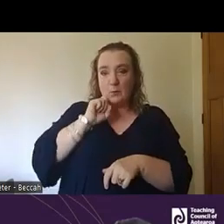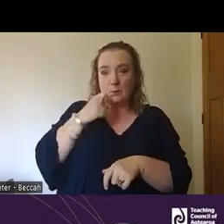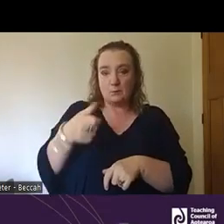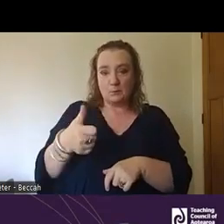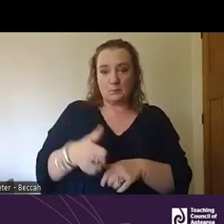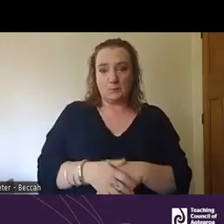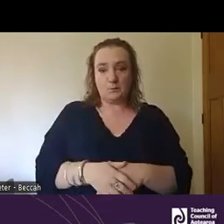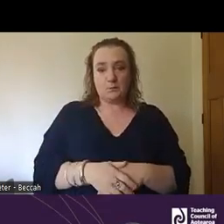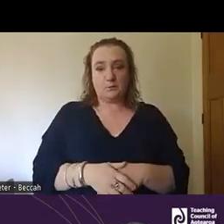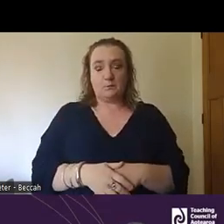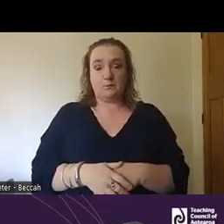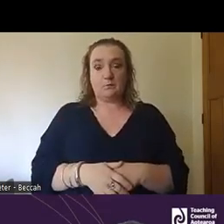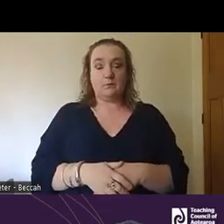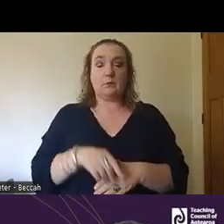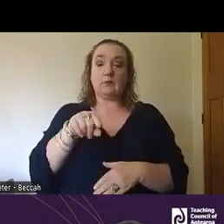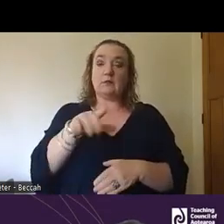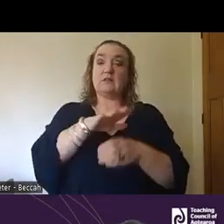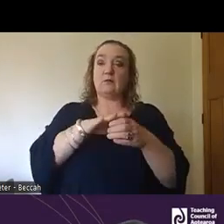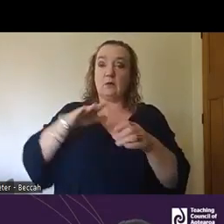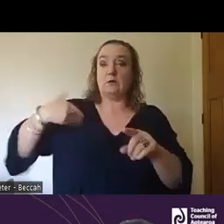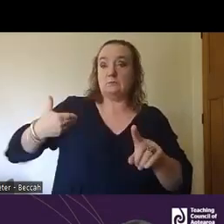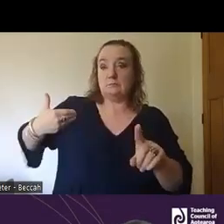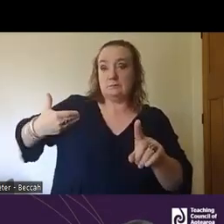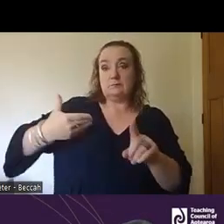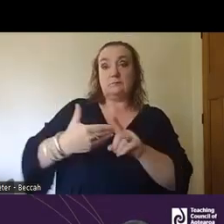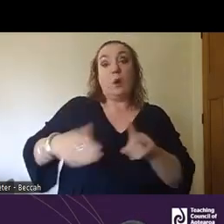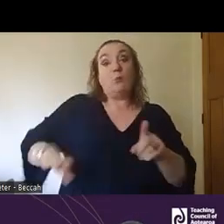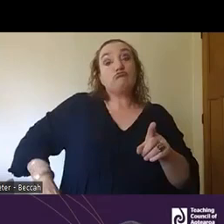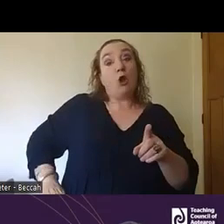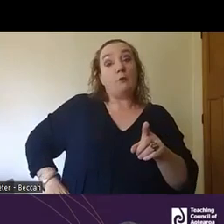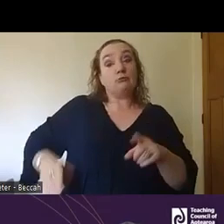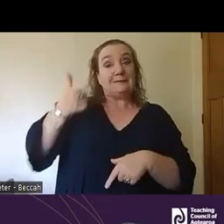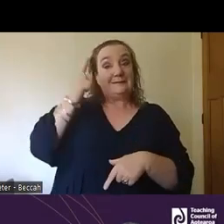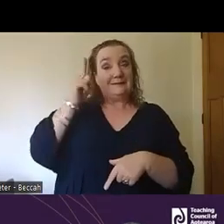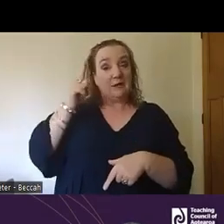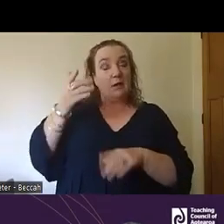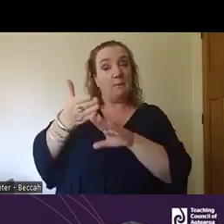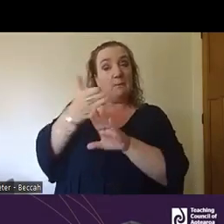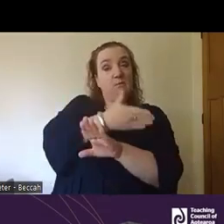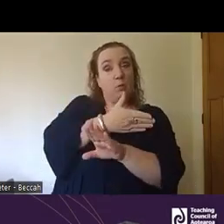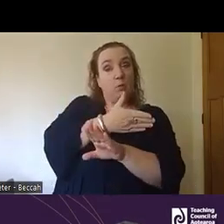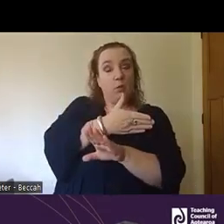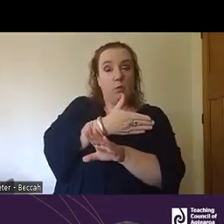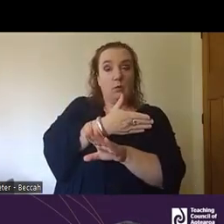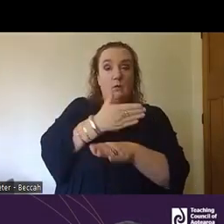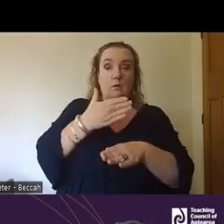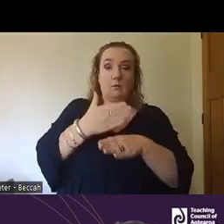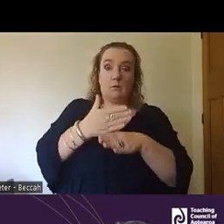And this area has been a really long journey. I'm a primary trained teacher and early in my career I was drawn to the SENCO role,